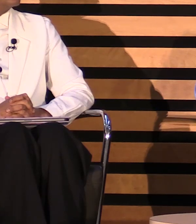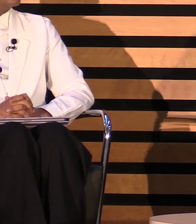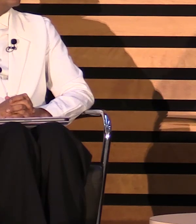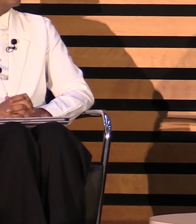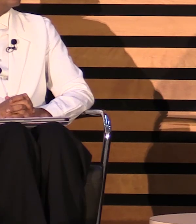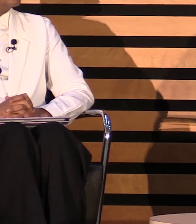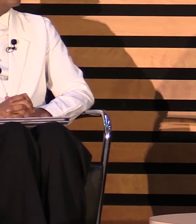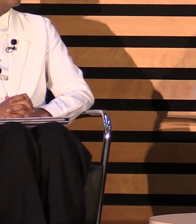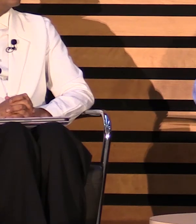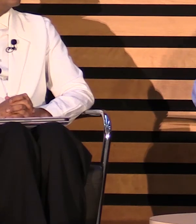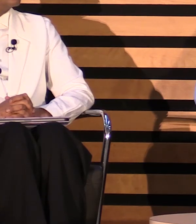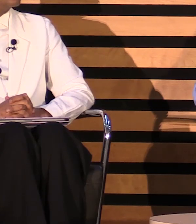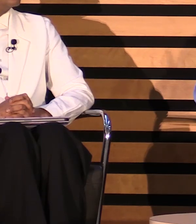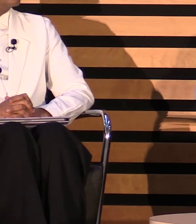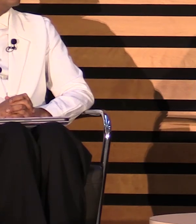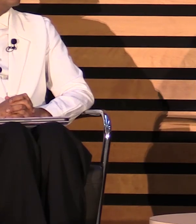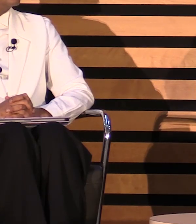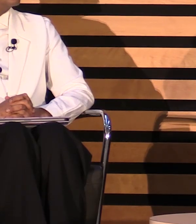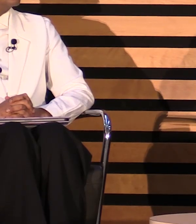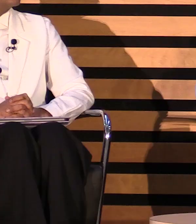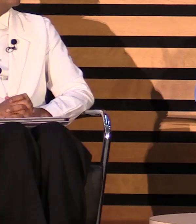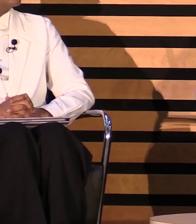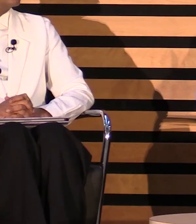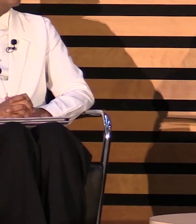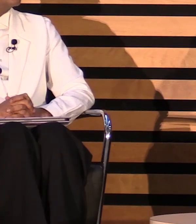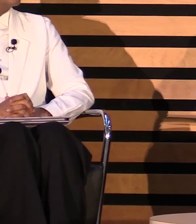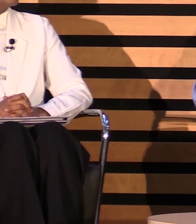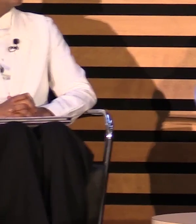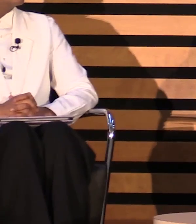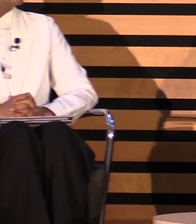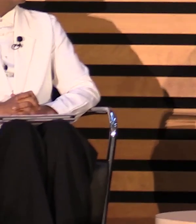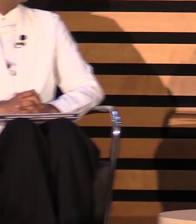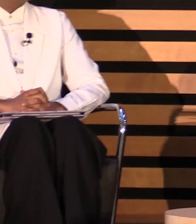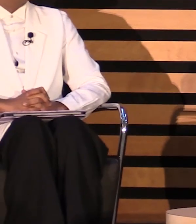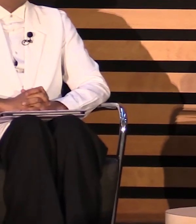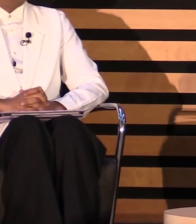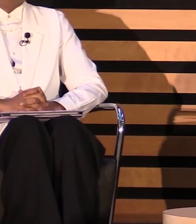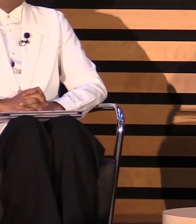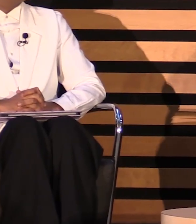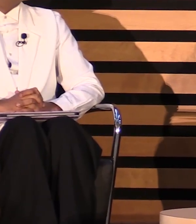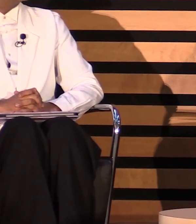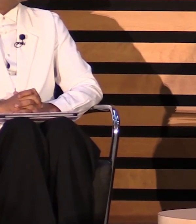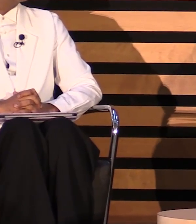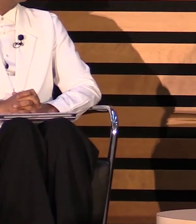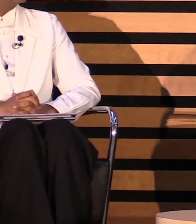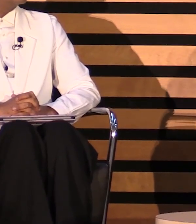about that. And the reason being, there's a lot of fear. Some of the fear can be related to change,